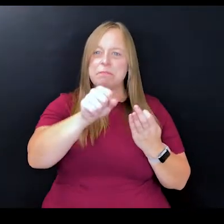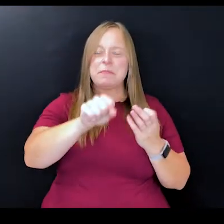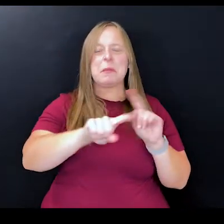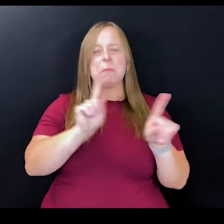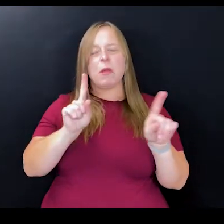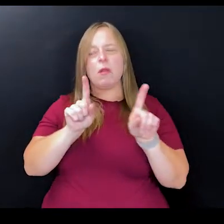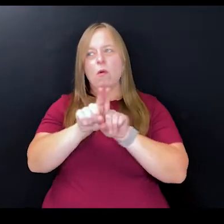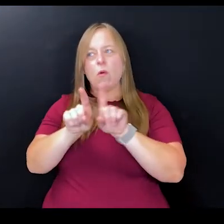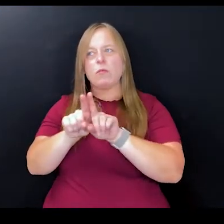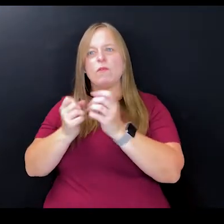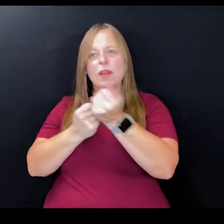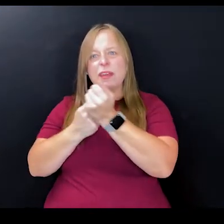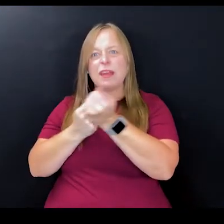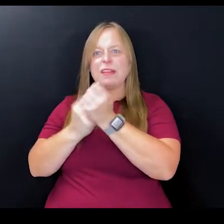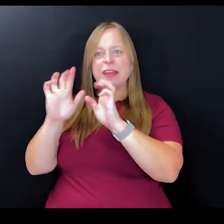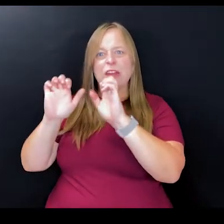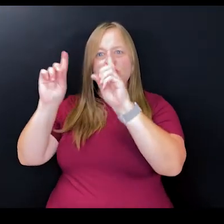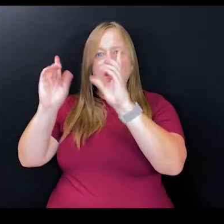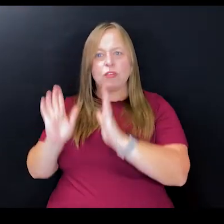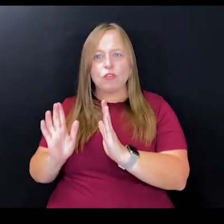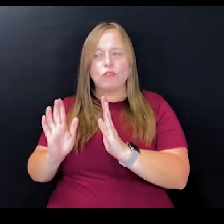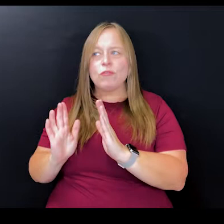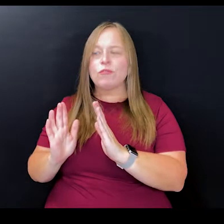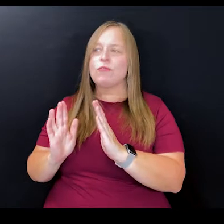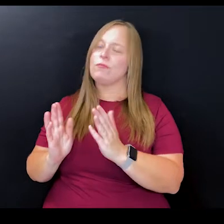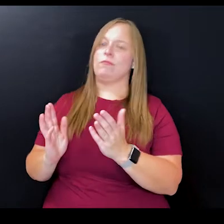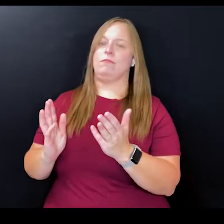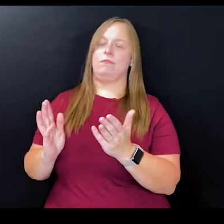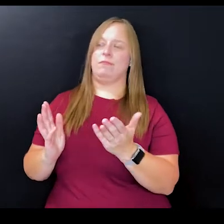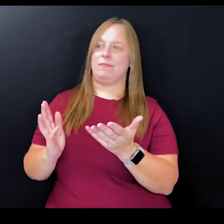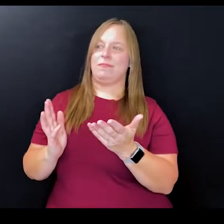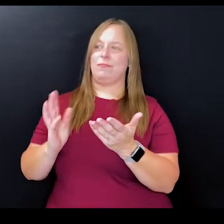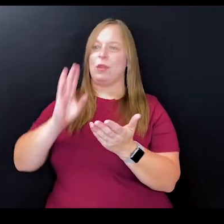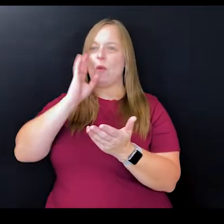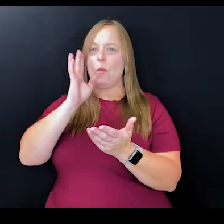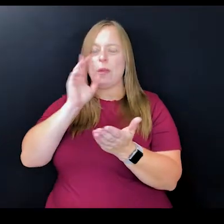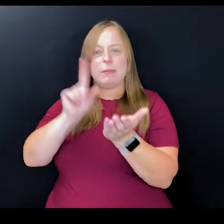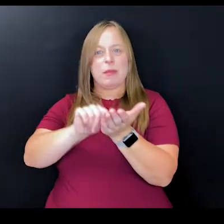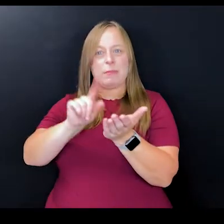but also for advocates and educators. And this is gonna be a publication of the